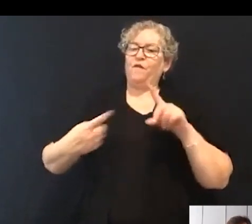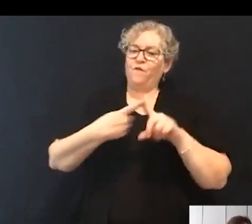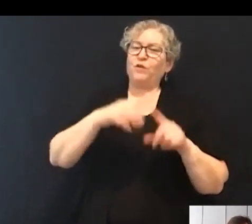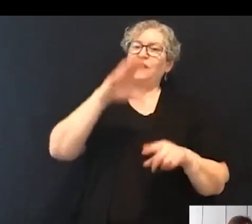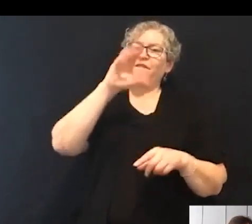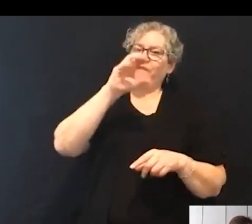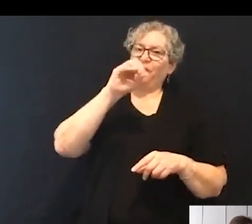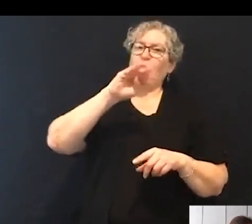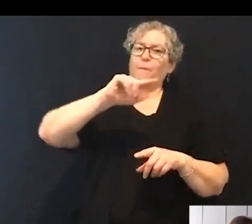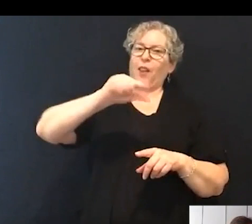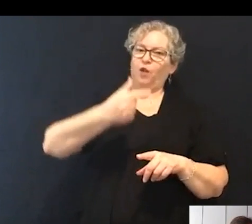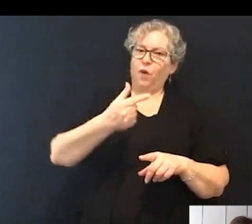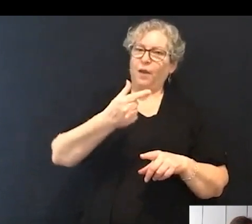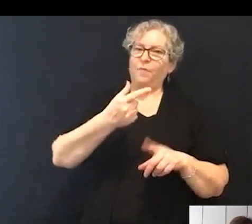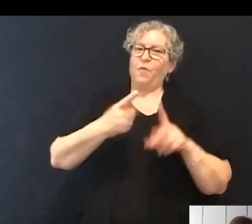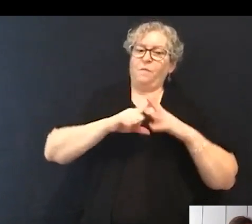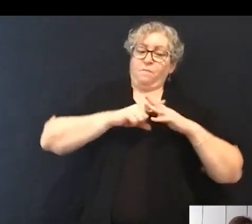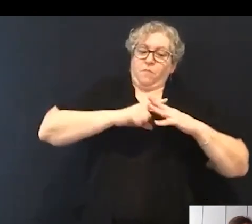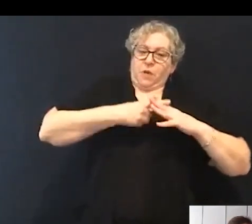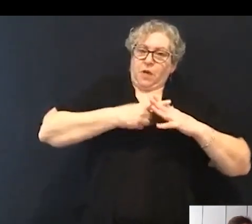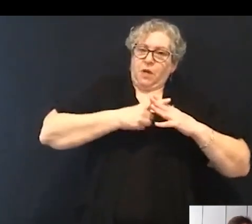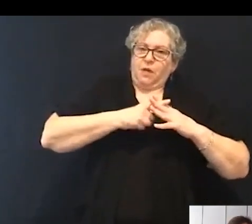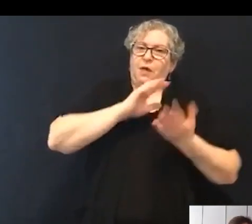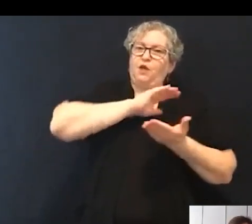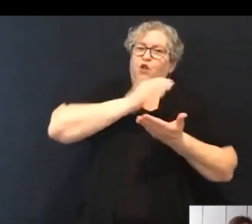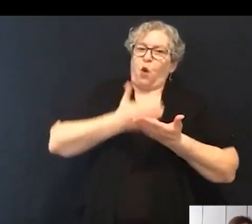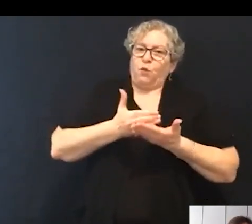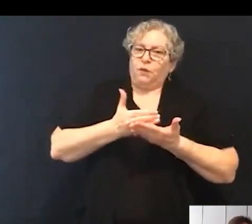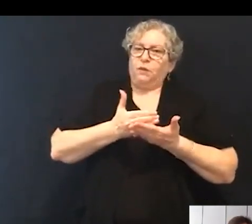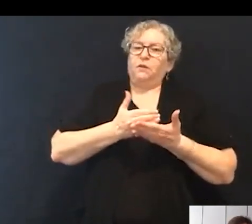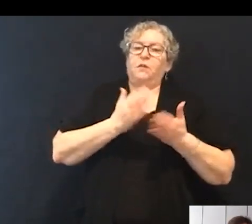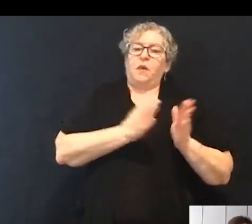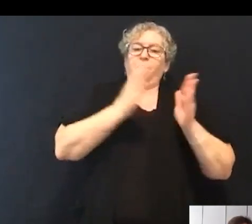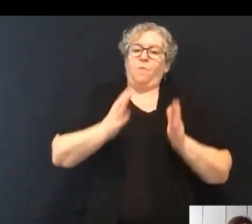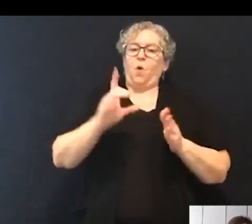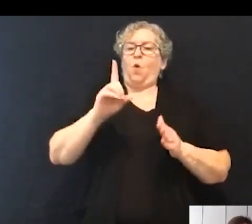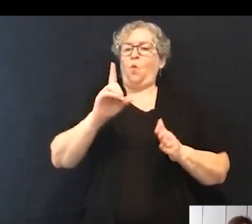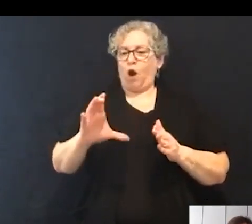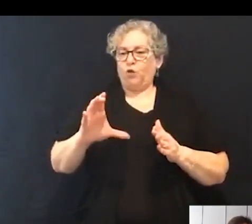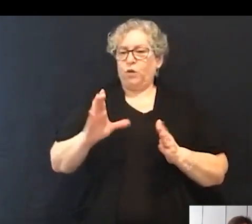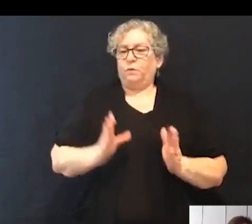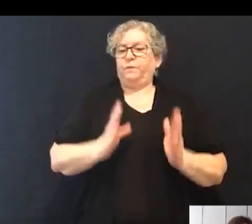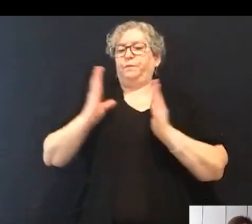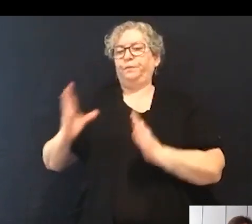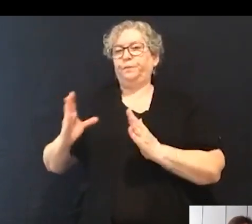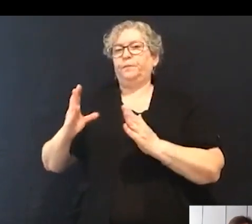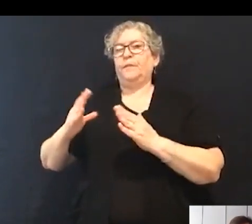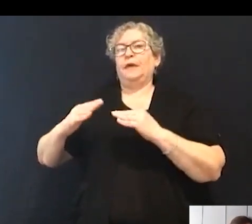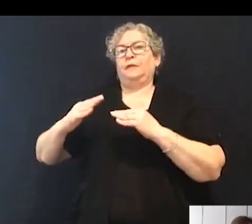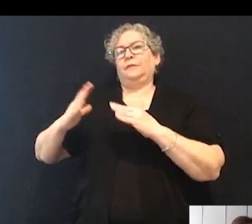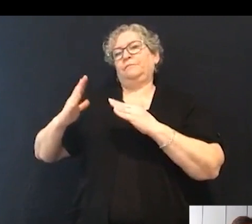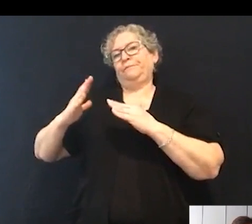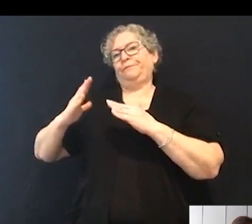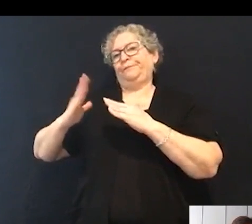And then there are additional dose levels, 100. And the highest dose level that we are currently investigating